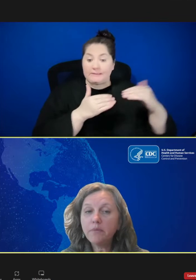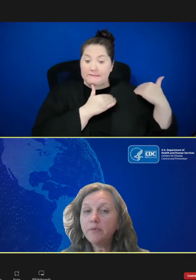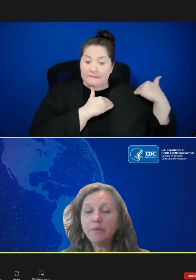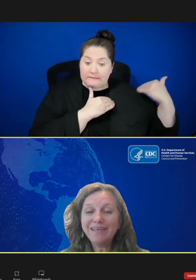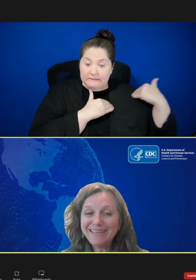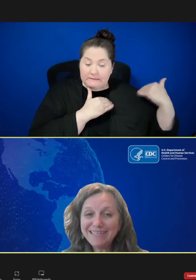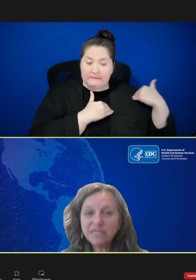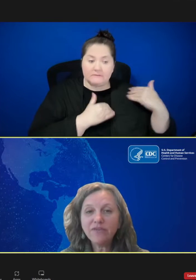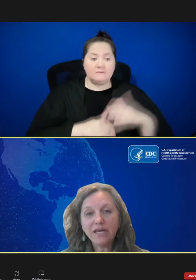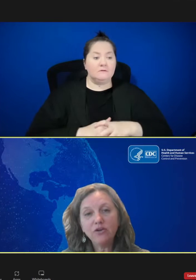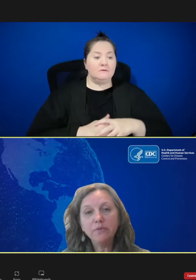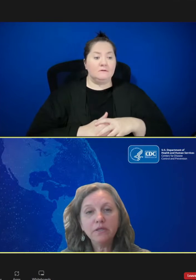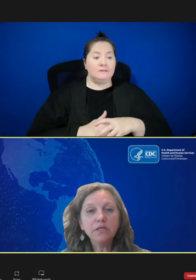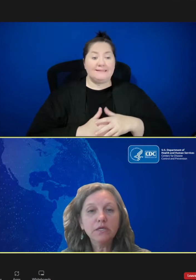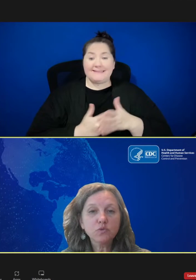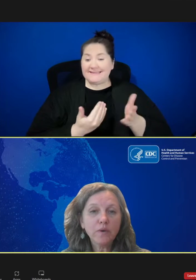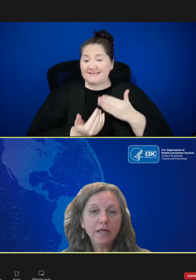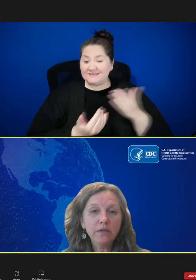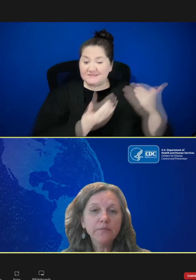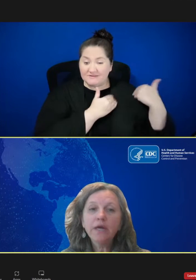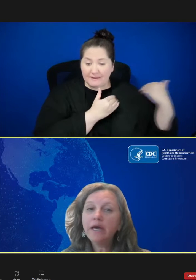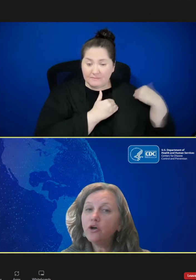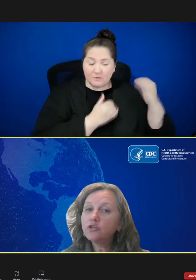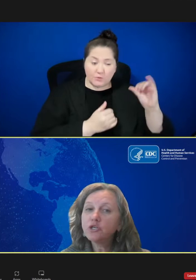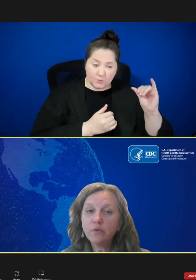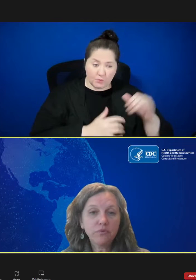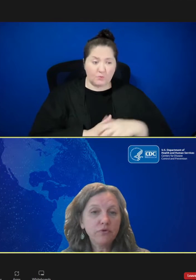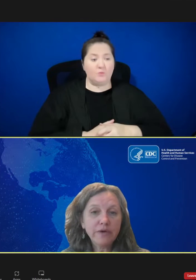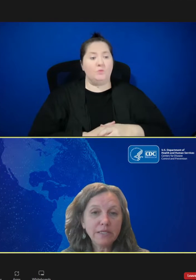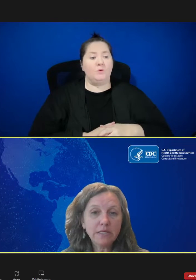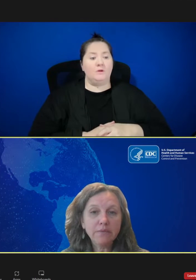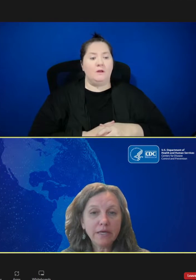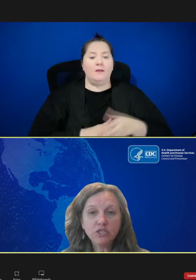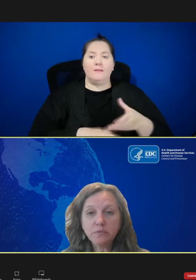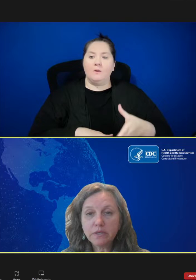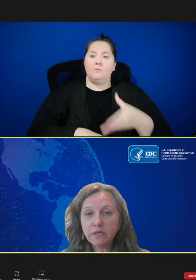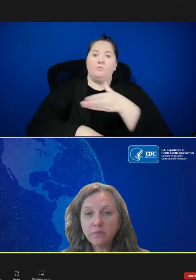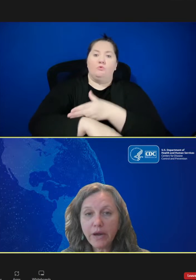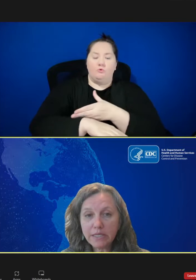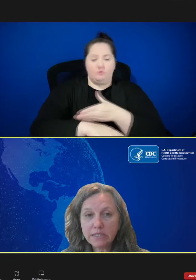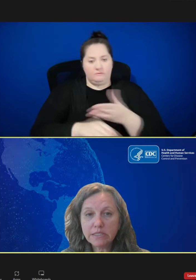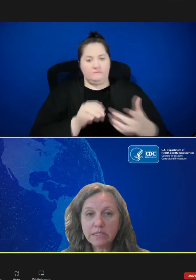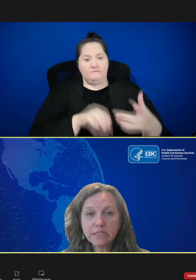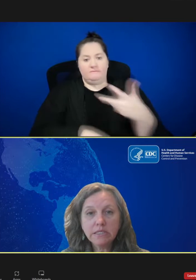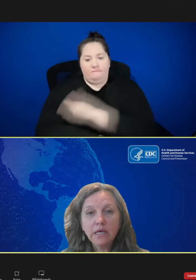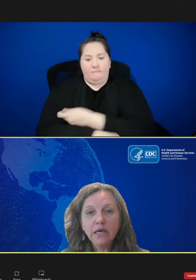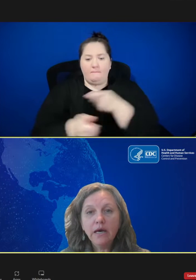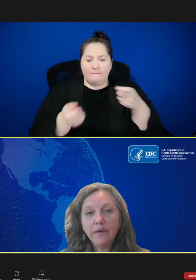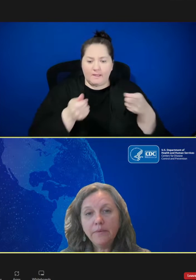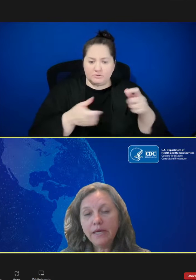but maybe ease of accountability as well. And also, improve vaccine management practices.